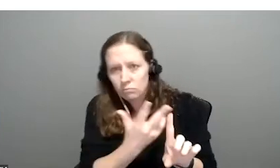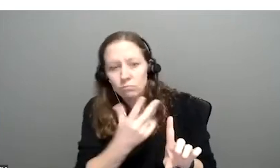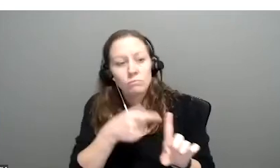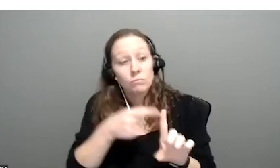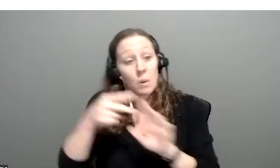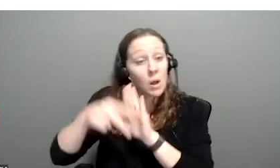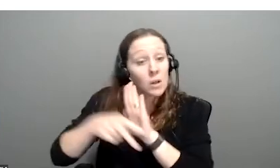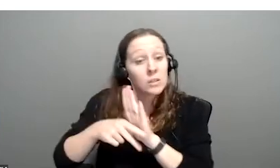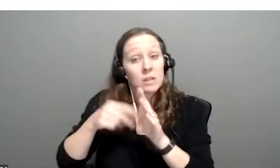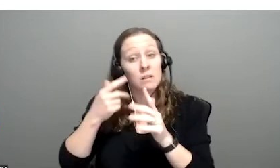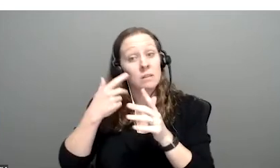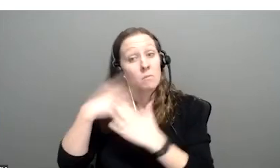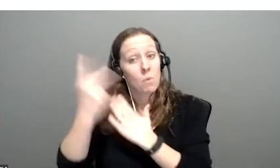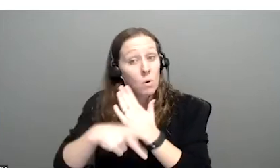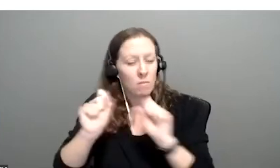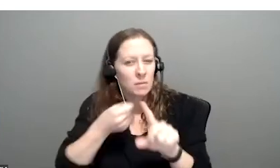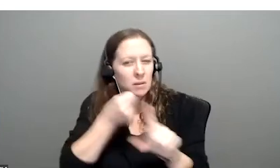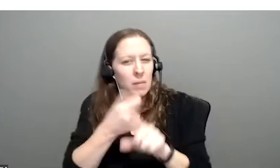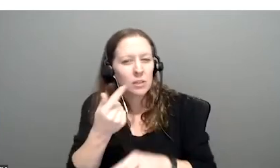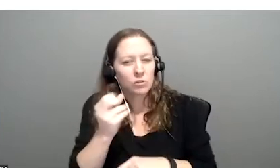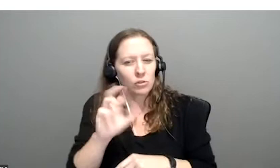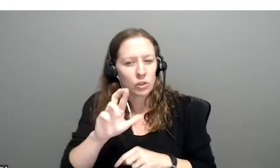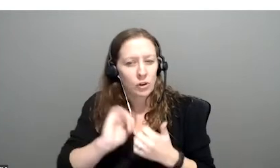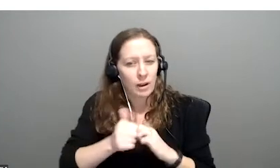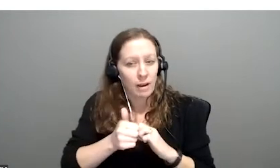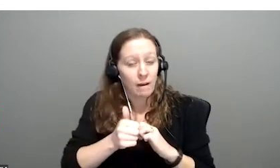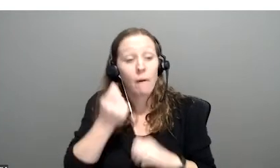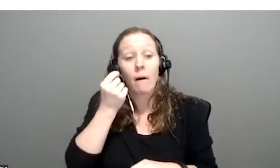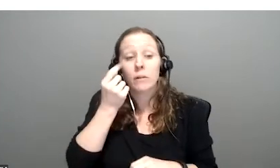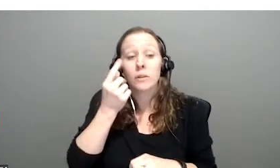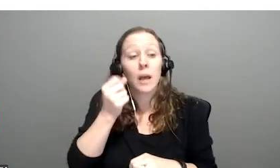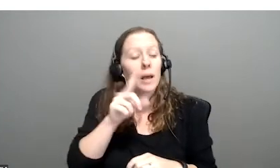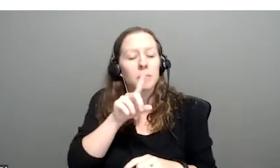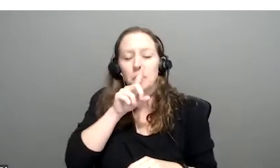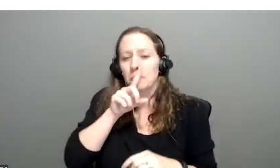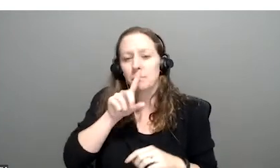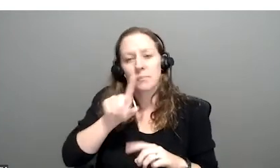It didn't touch upon these other intersectional factors at that point. However, the fall of